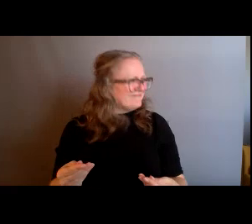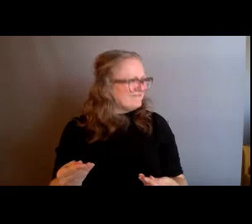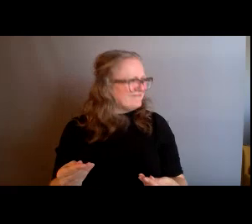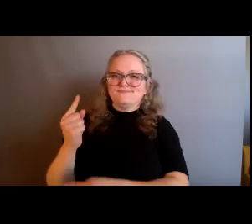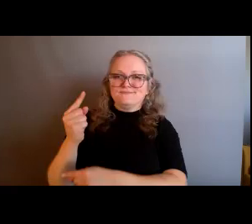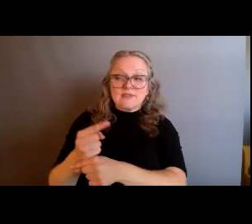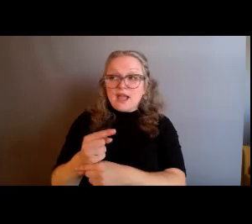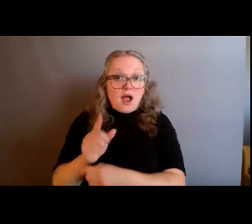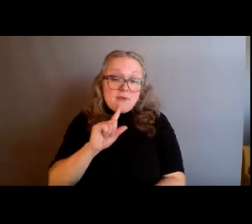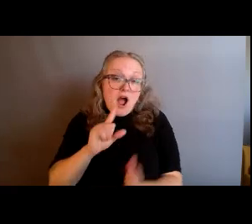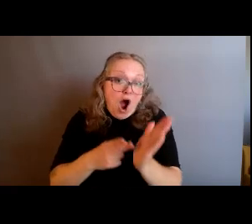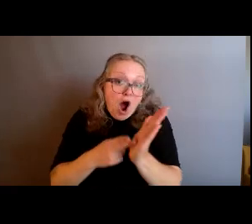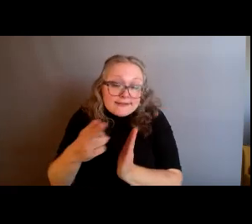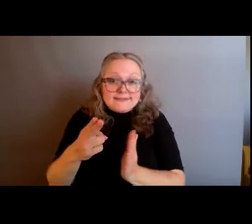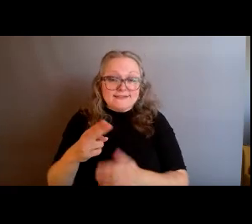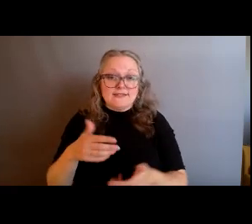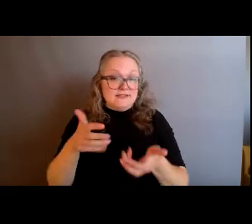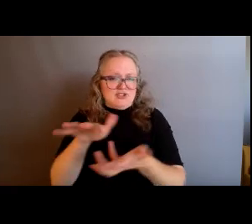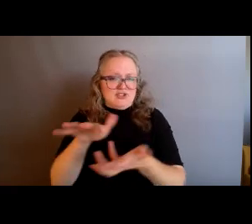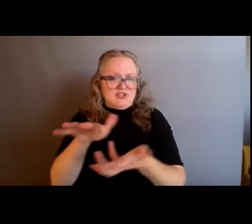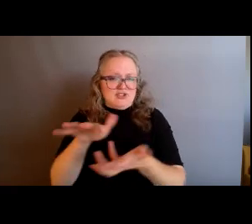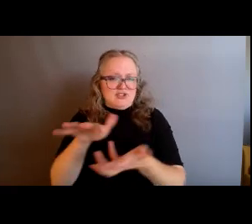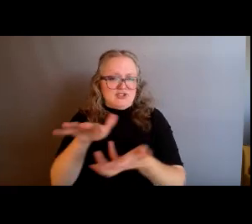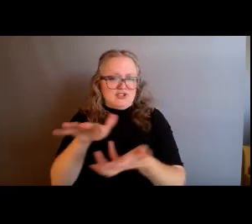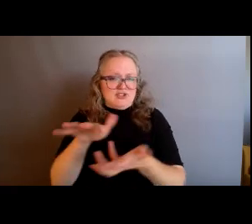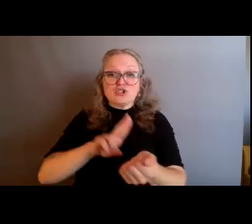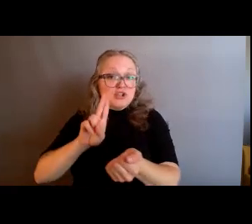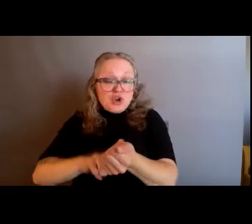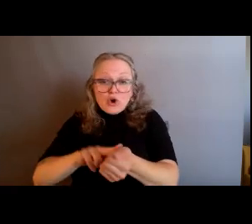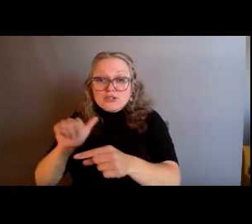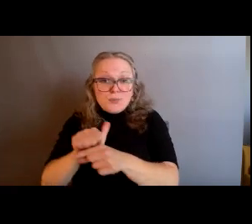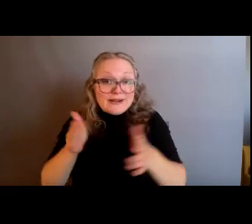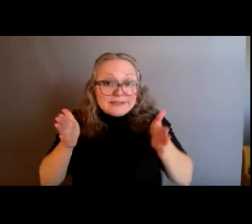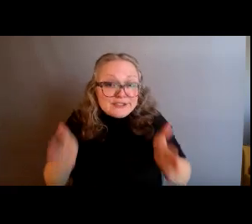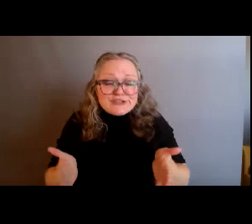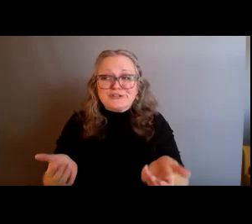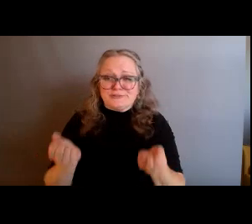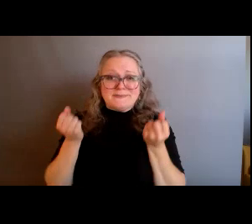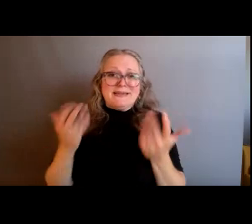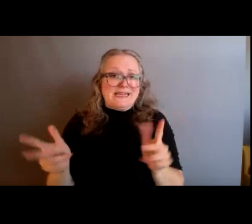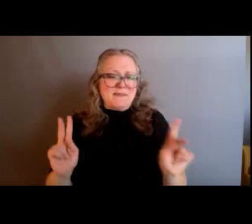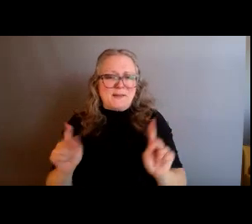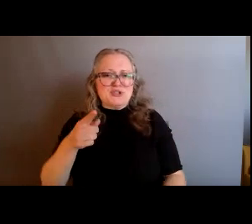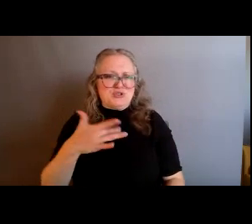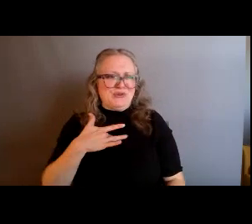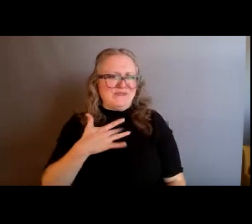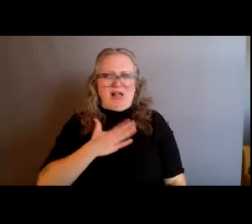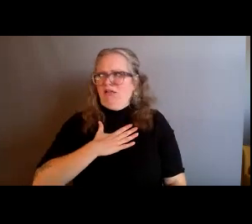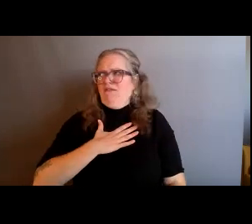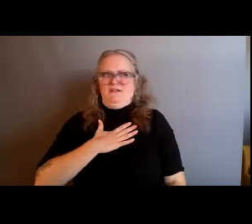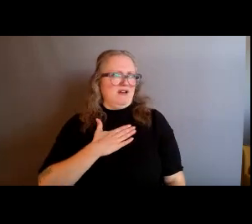For doctors, it's confusing for nurse practitioners, it's confusing for a lot of people, so don't ever let it let it be overwhelming to you.